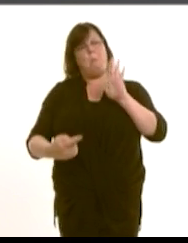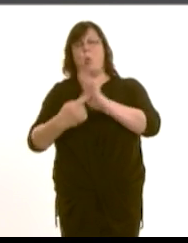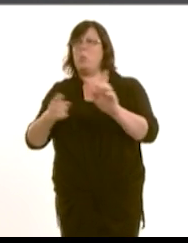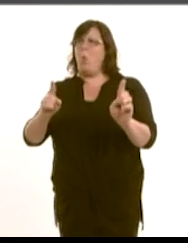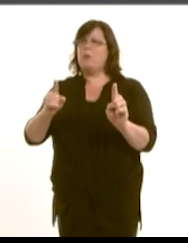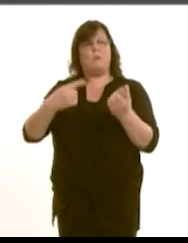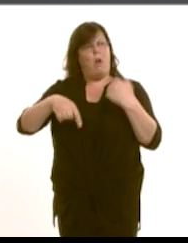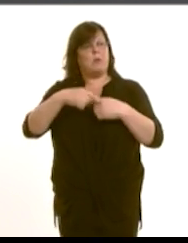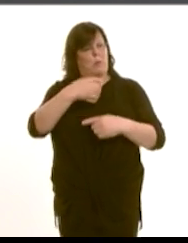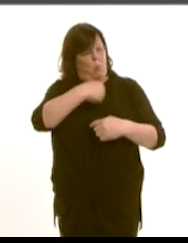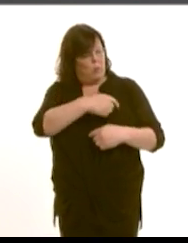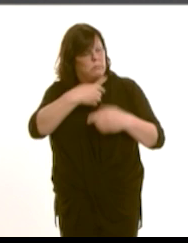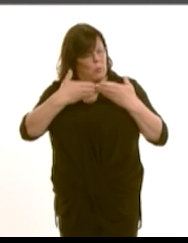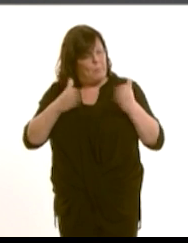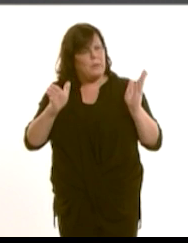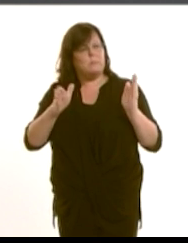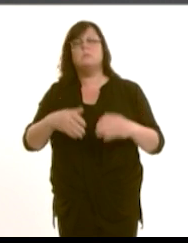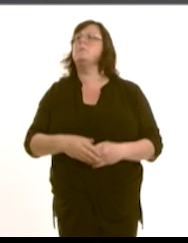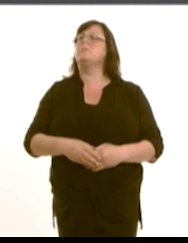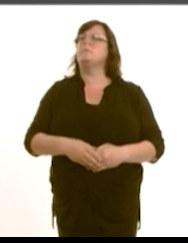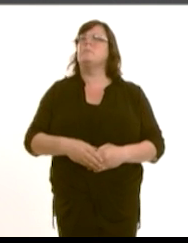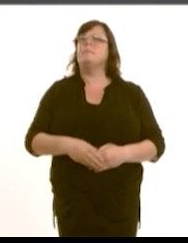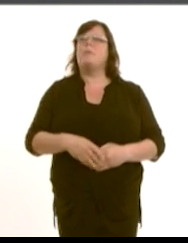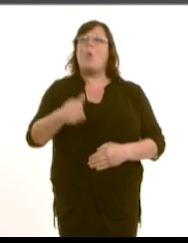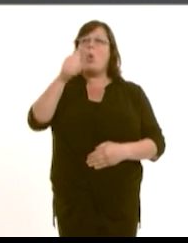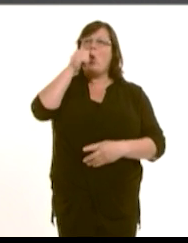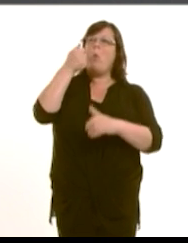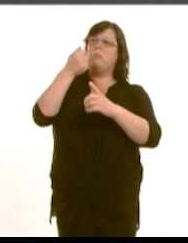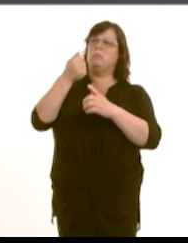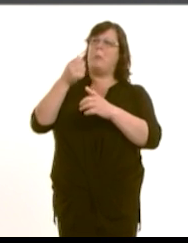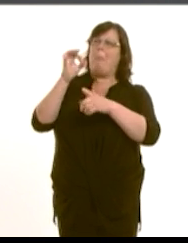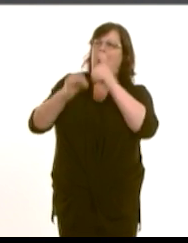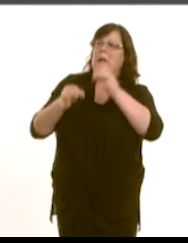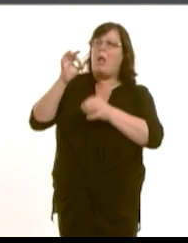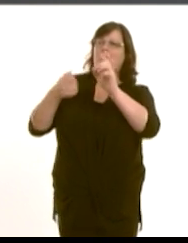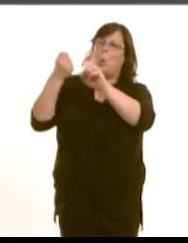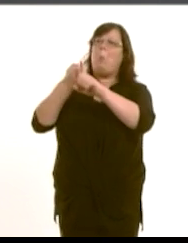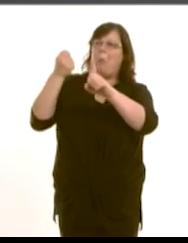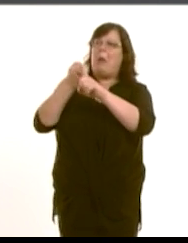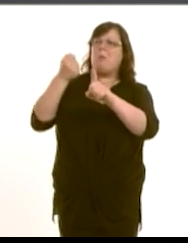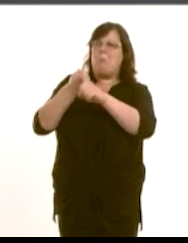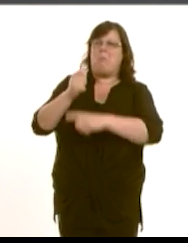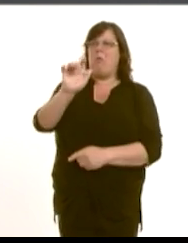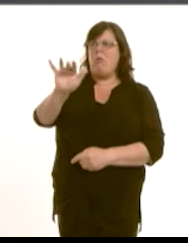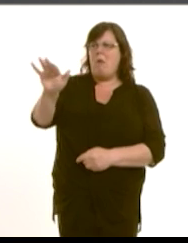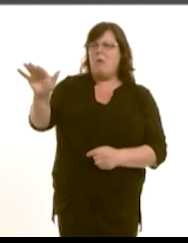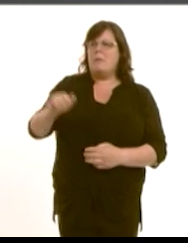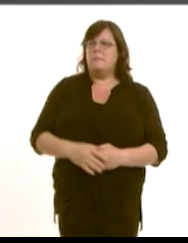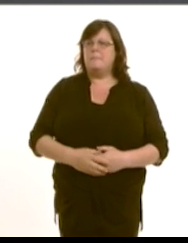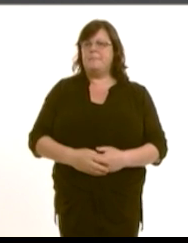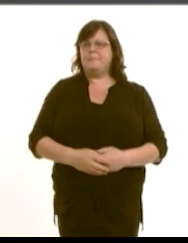Now, we know that lobbying exists in reality, in political circles, but we do have to make